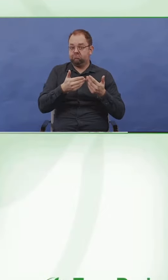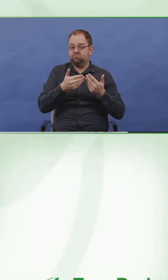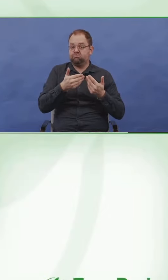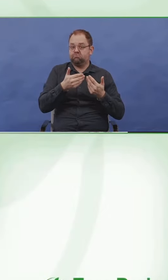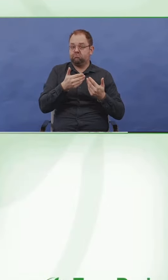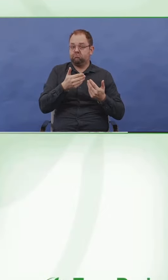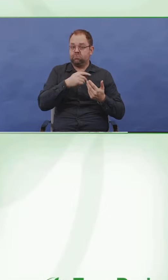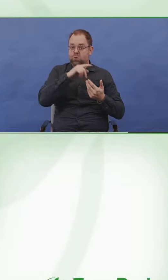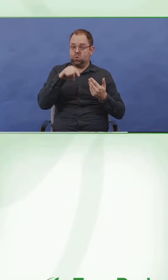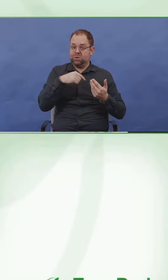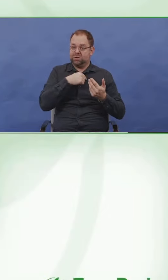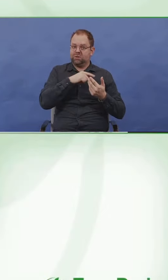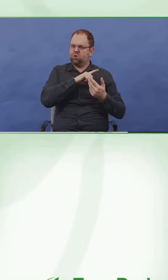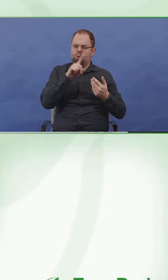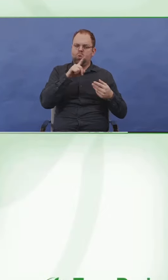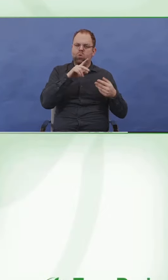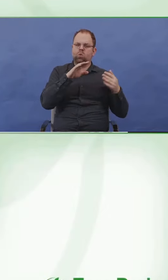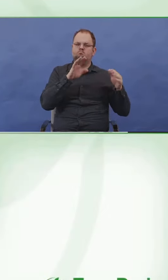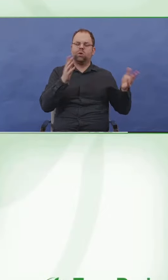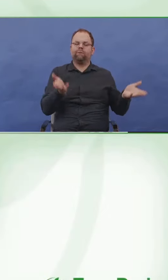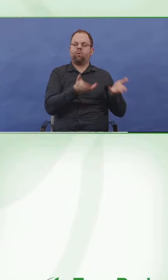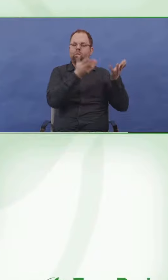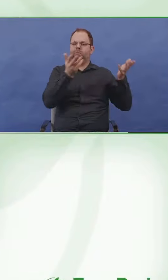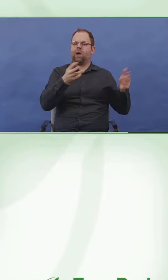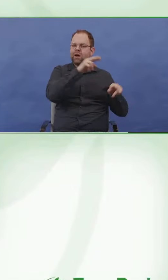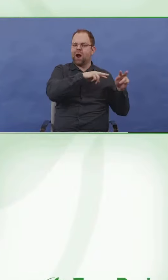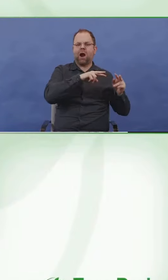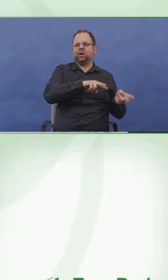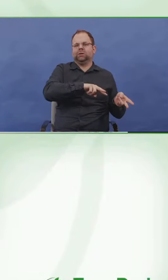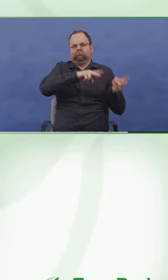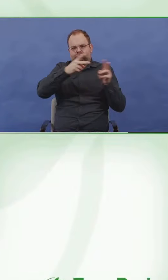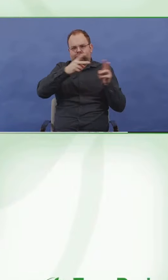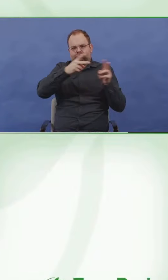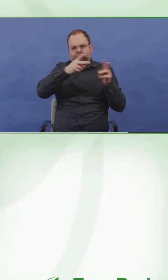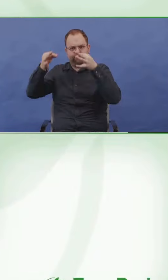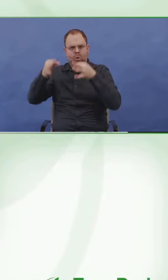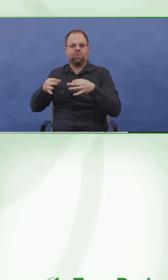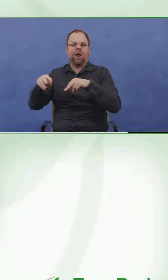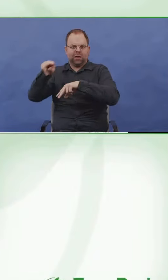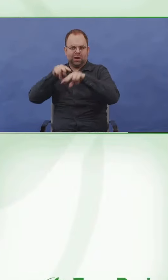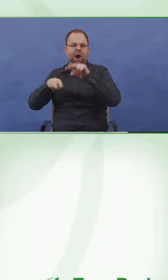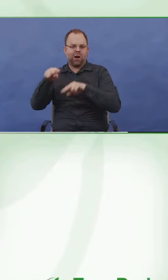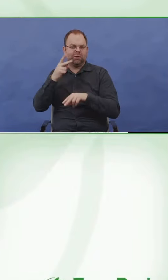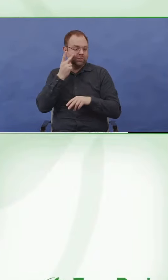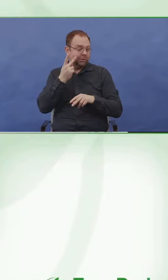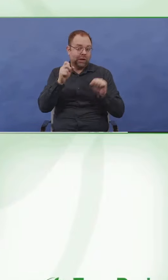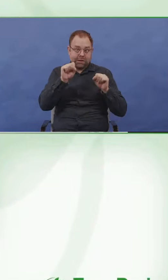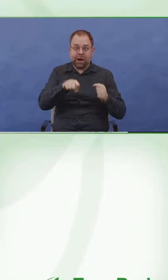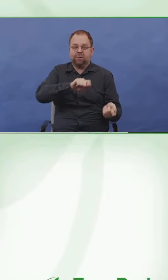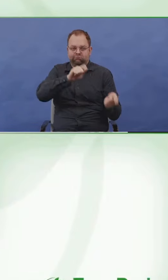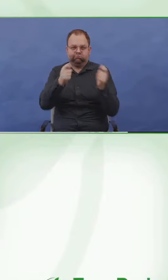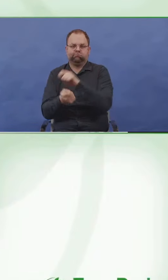investment required to me from informal care to formally care.